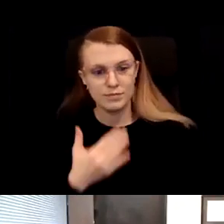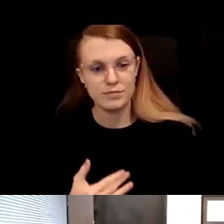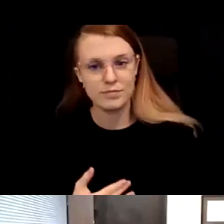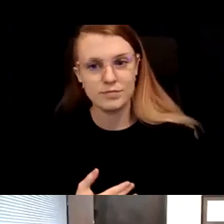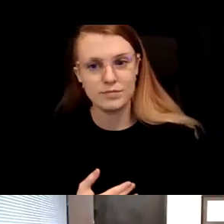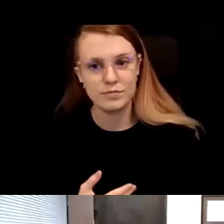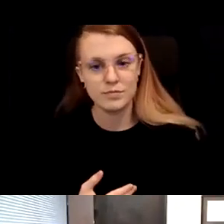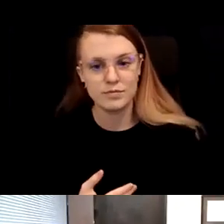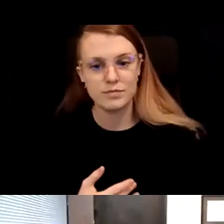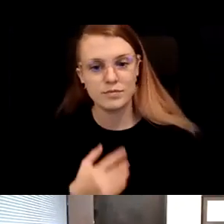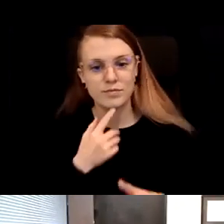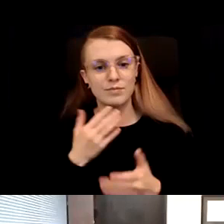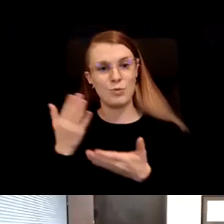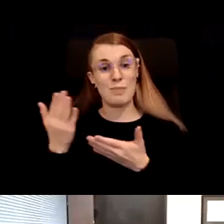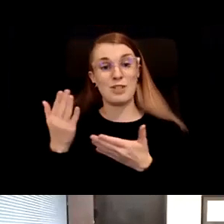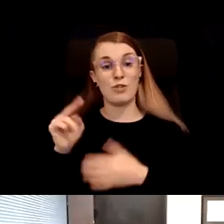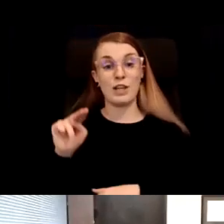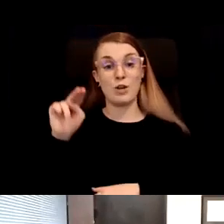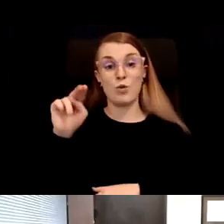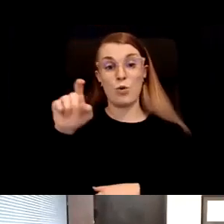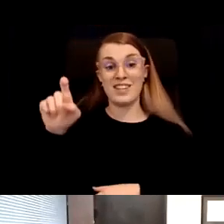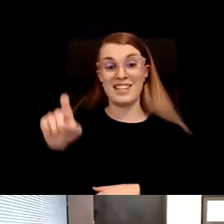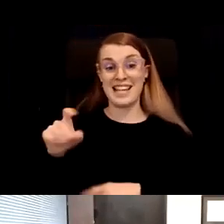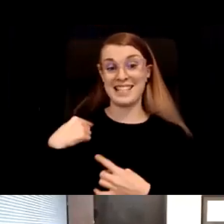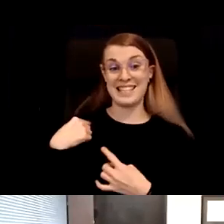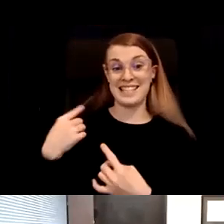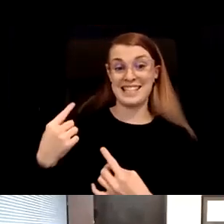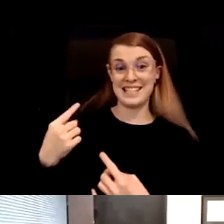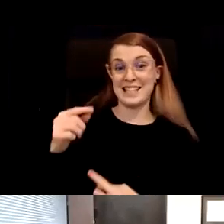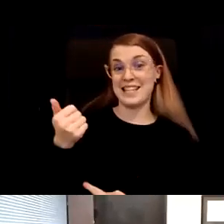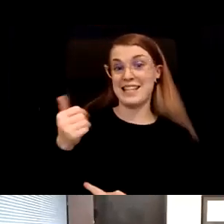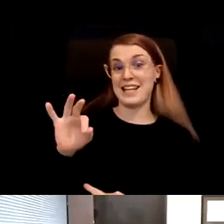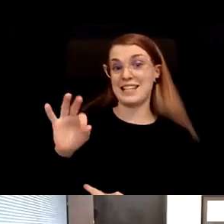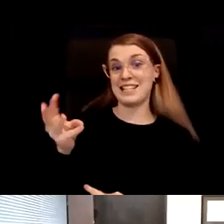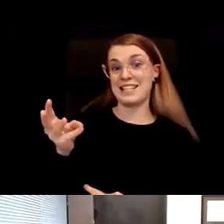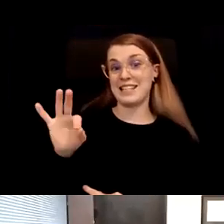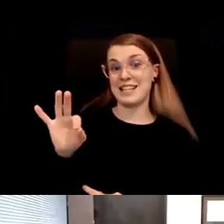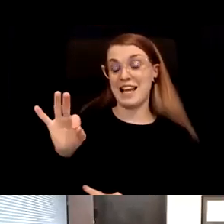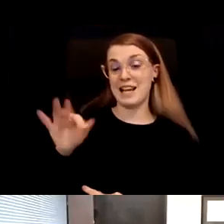Serving north Texas since 1969, Helen fair bee center operates more than 20 program sites